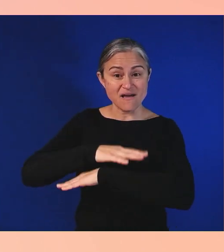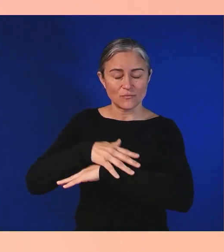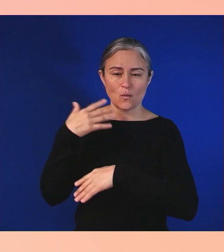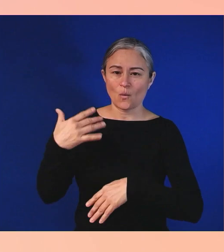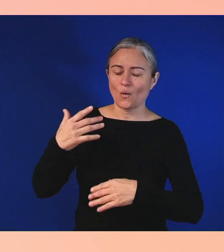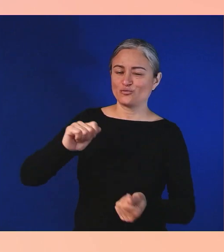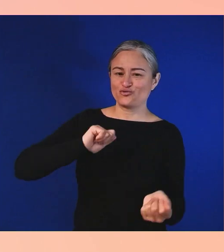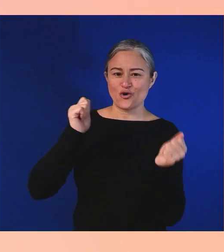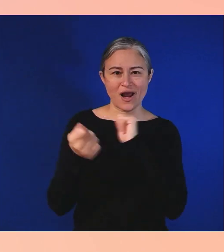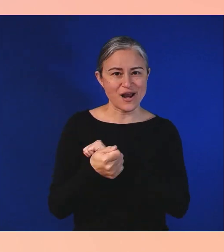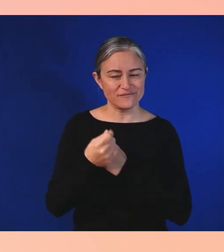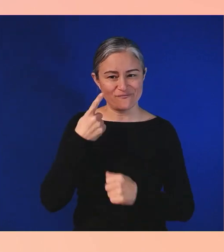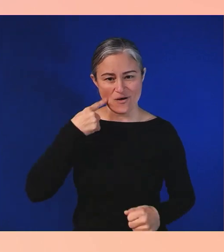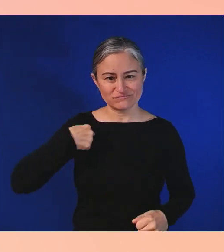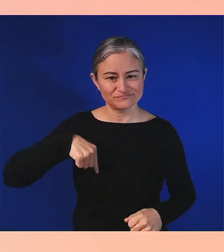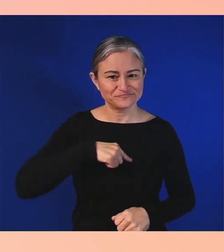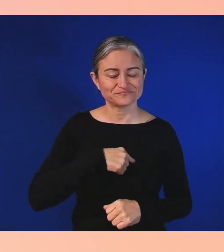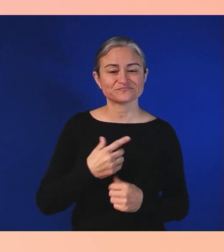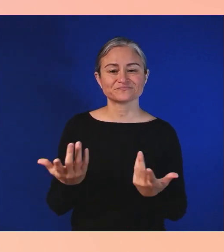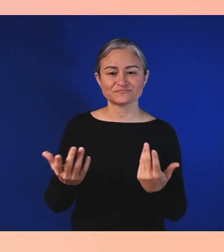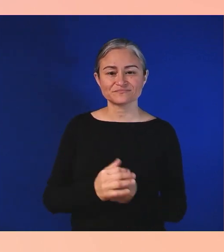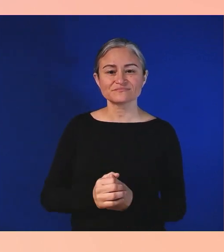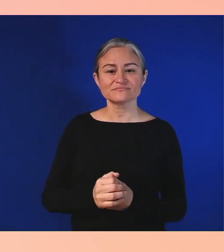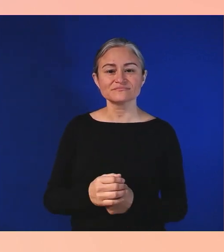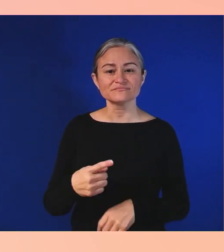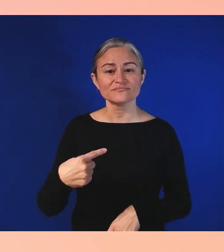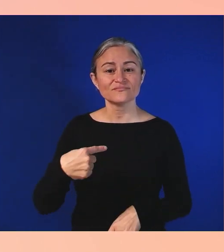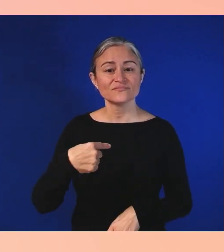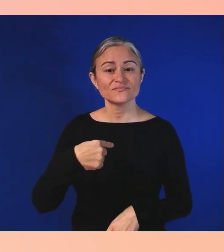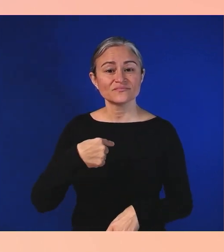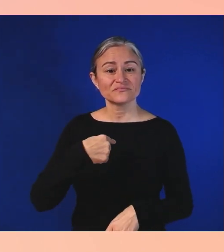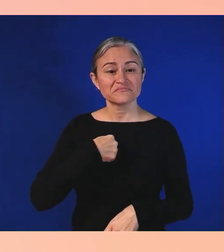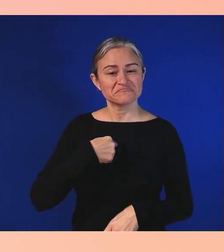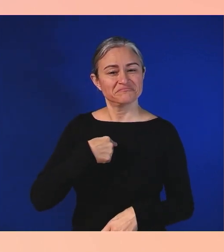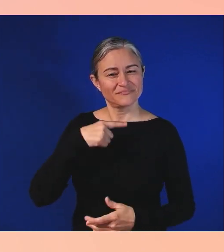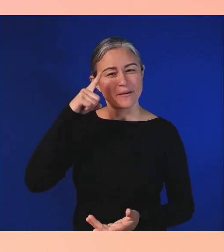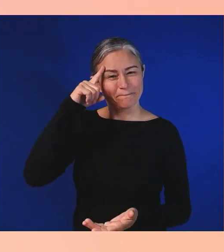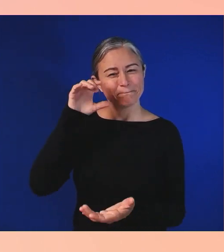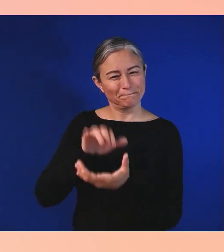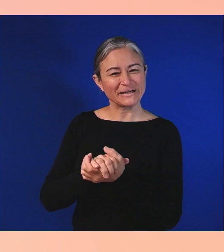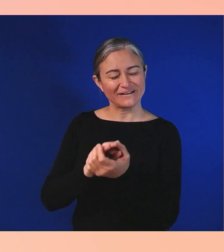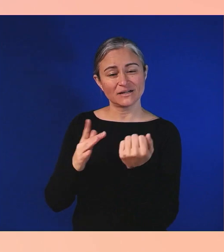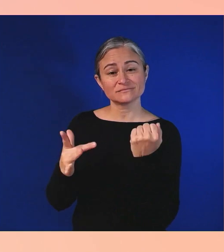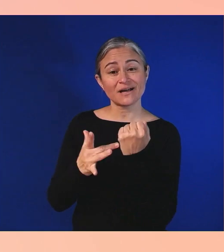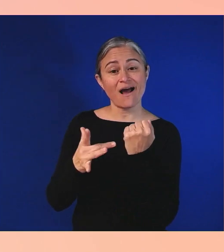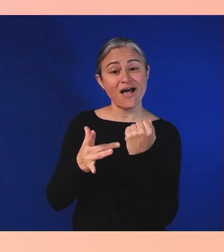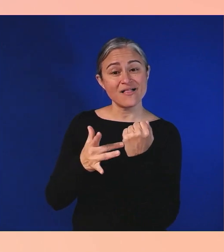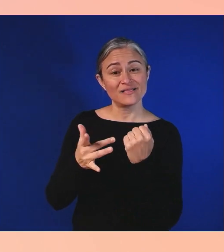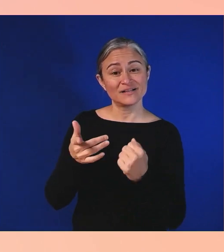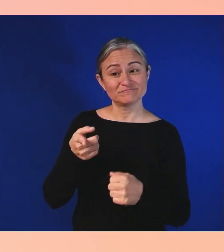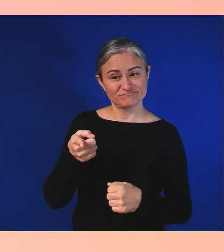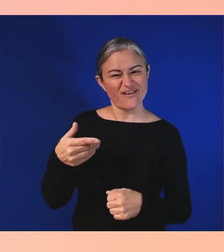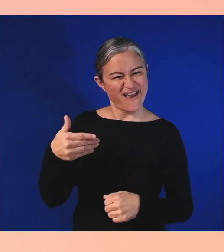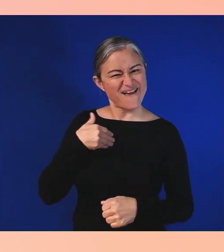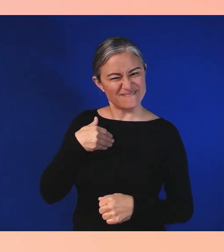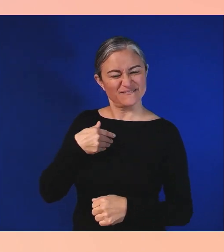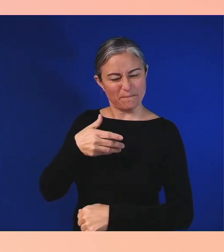the power to empower people with different abilities. In fact, the developers should keep in mind,